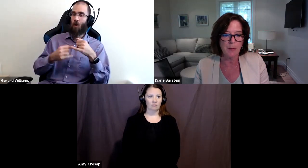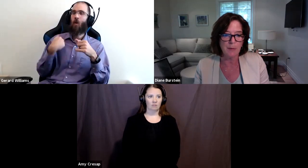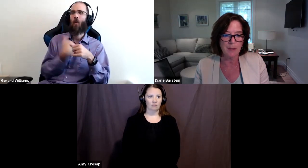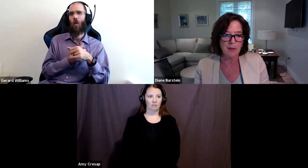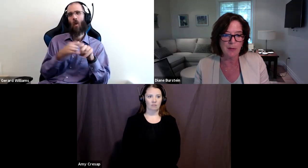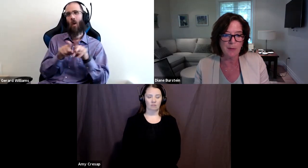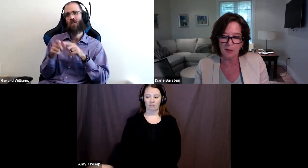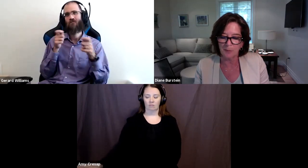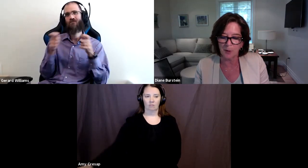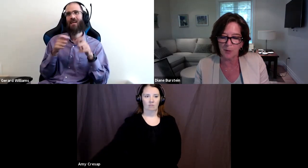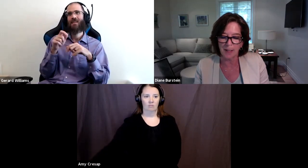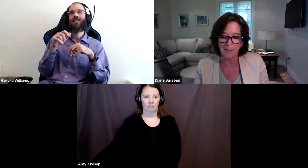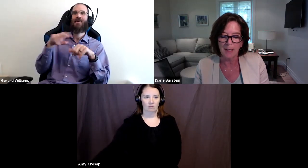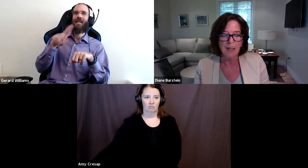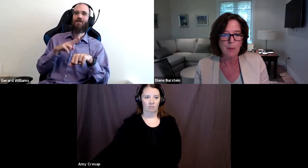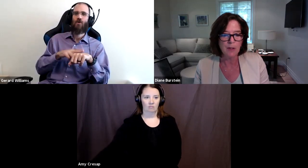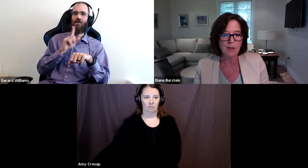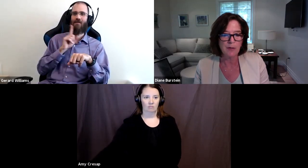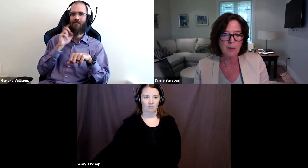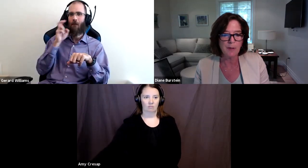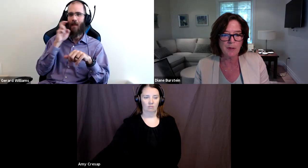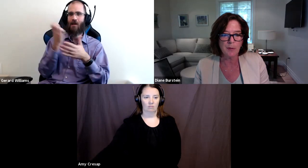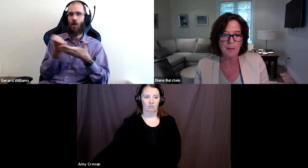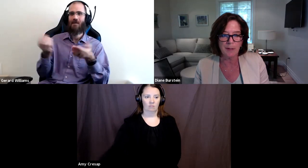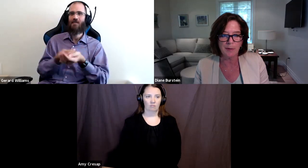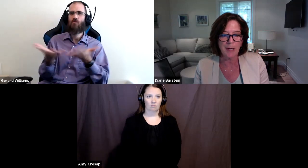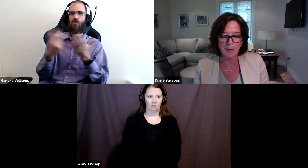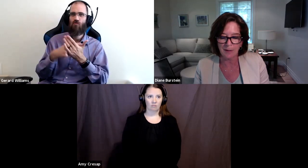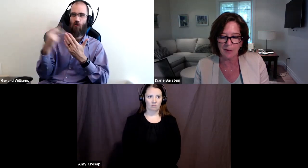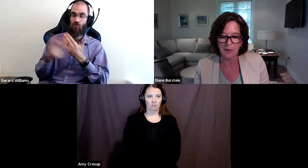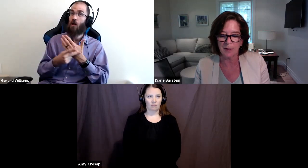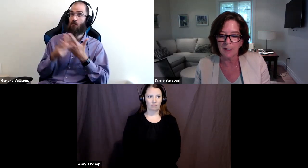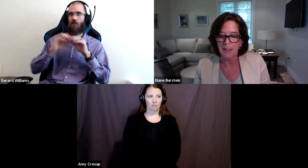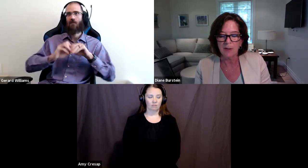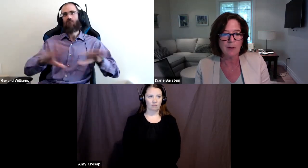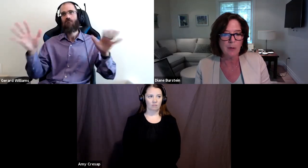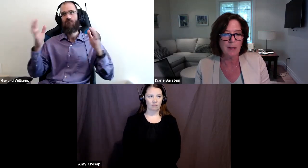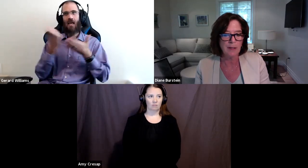equipment distribution program which distributes equipment throughout the country to low income